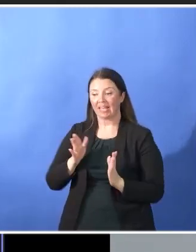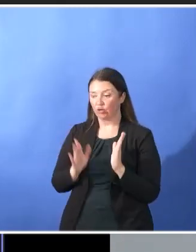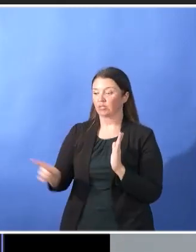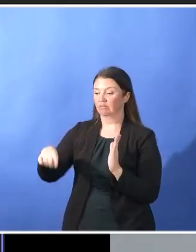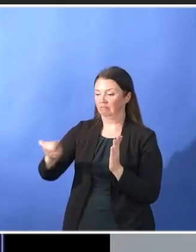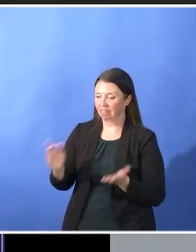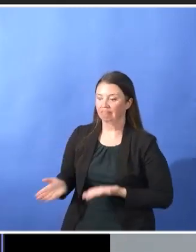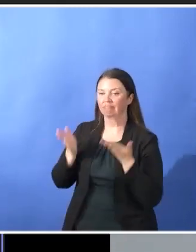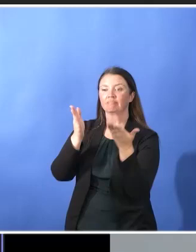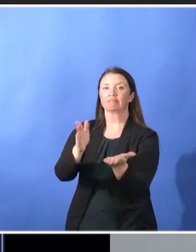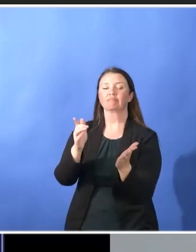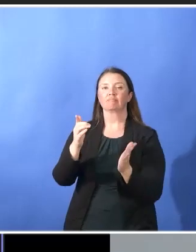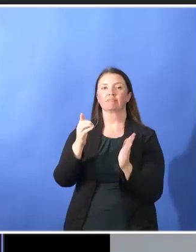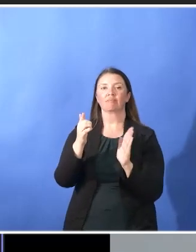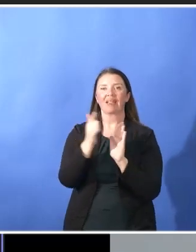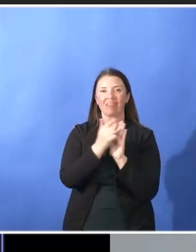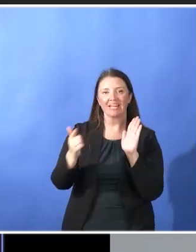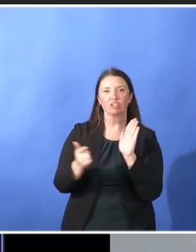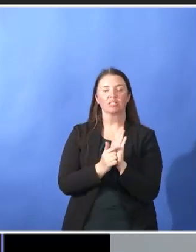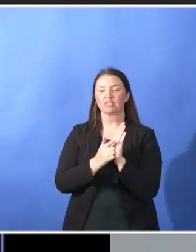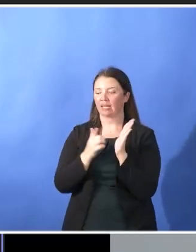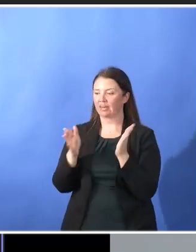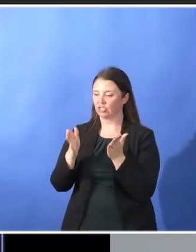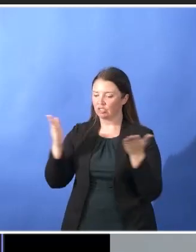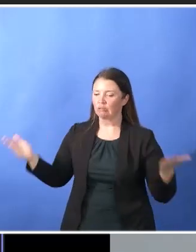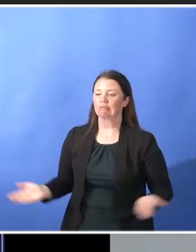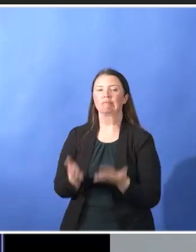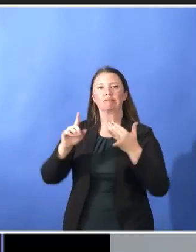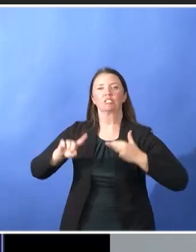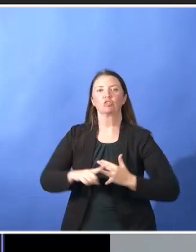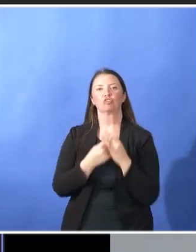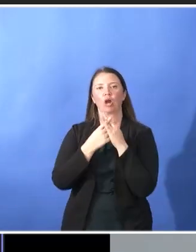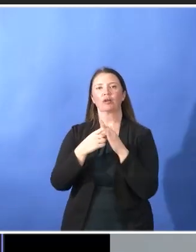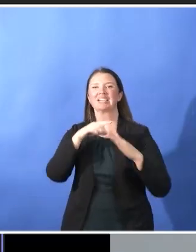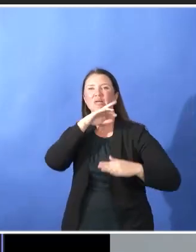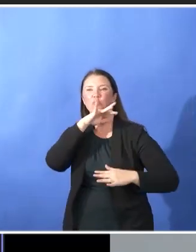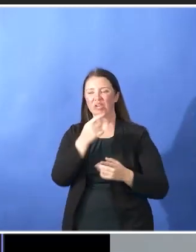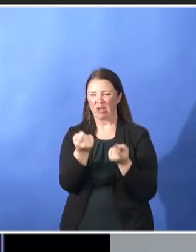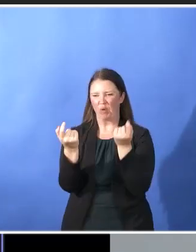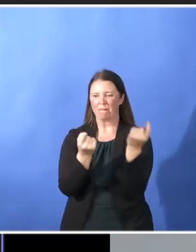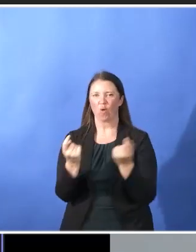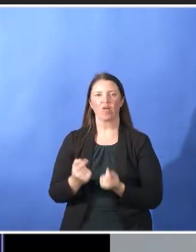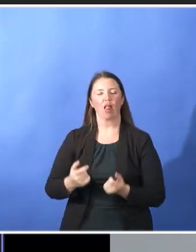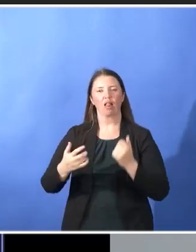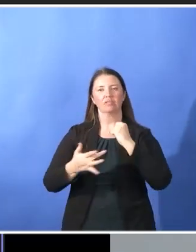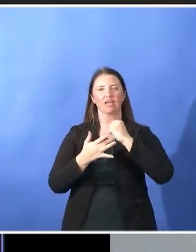JUMPSTART DEBRIS REMOVAL TECHNOLOGY.